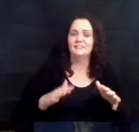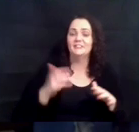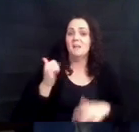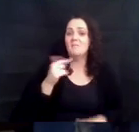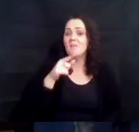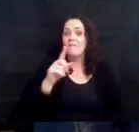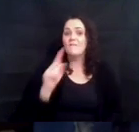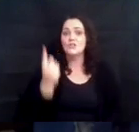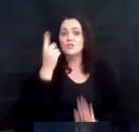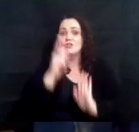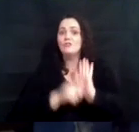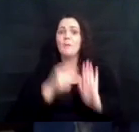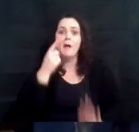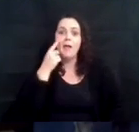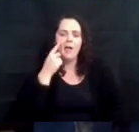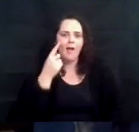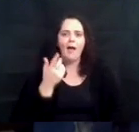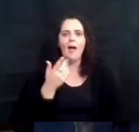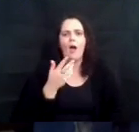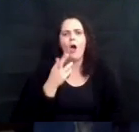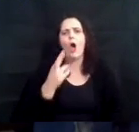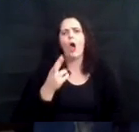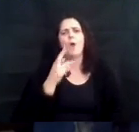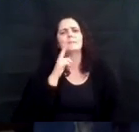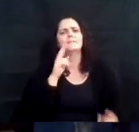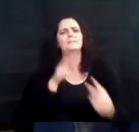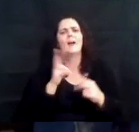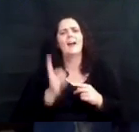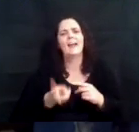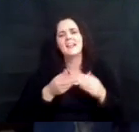But if you're a first-timer, I hope we see you again too. We'll keep you posted.